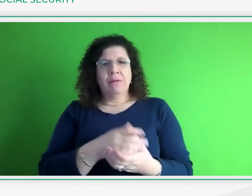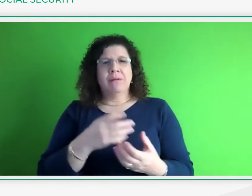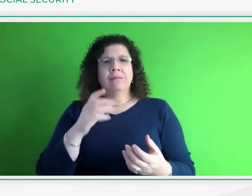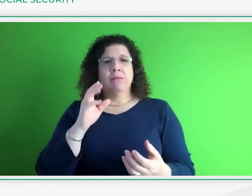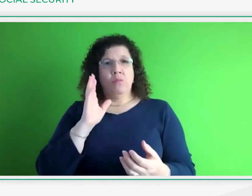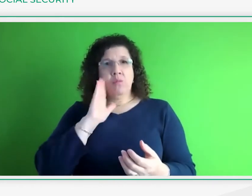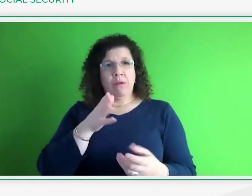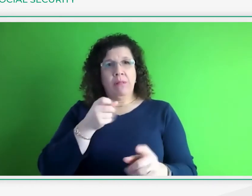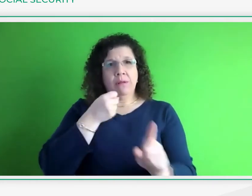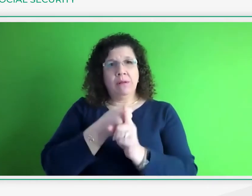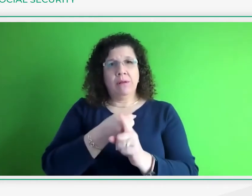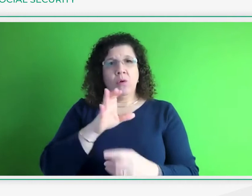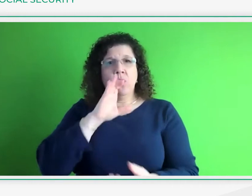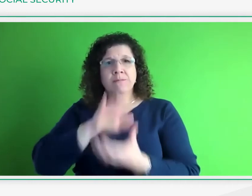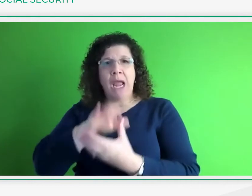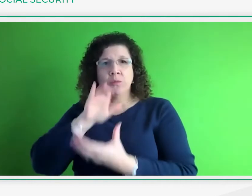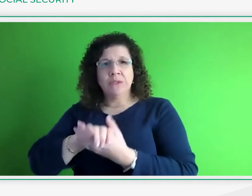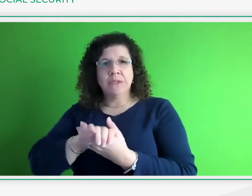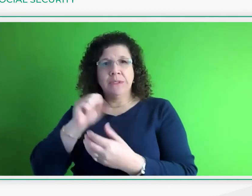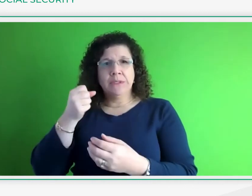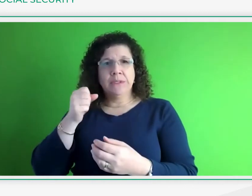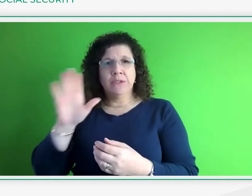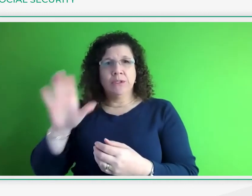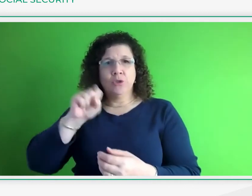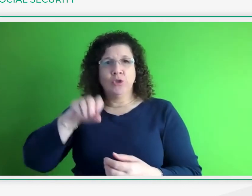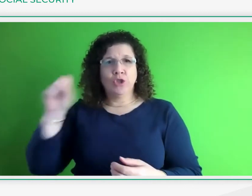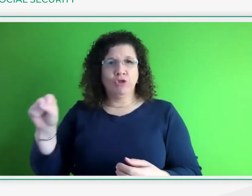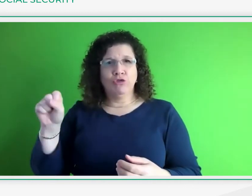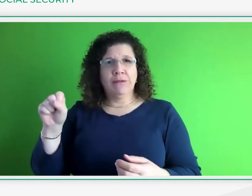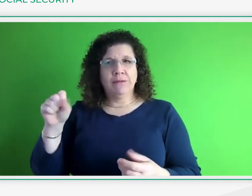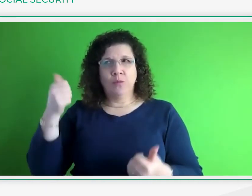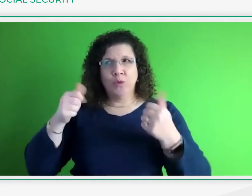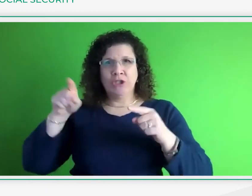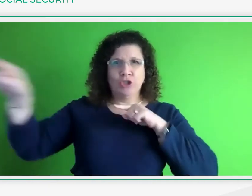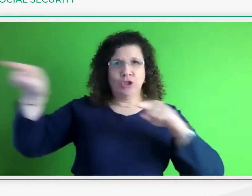If you're married, will that impact your spouse's Social Security benefits?